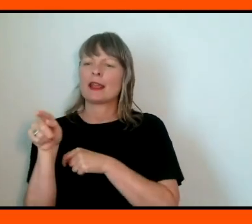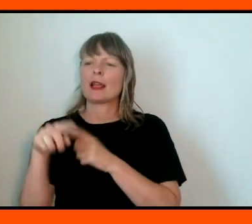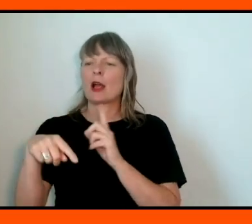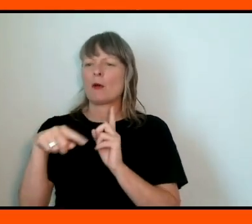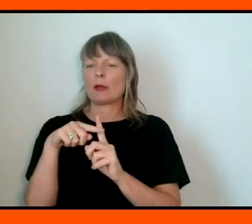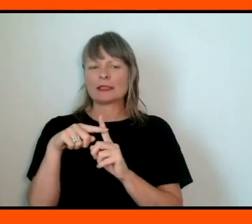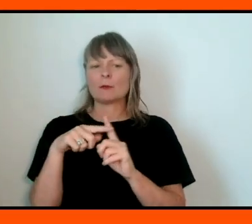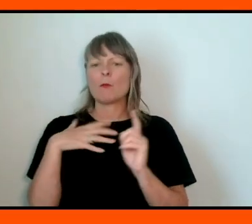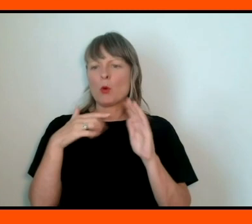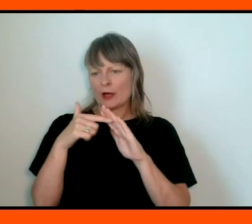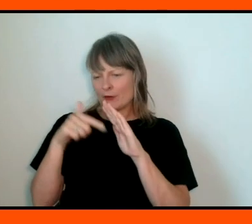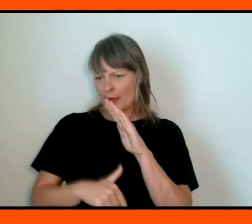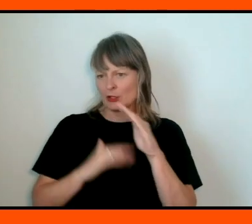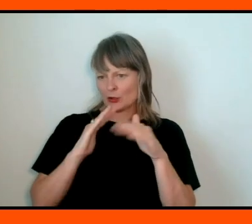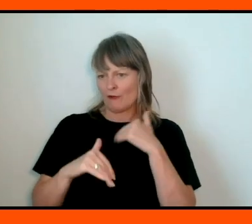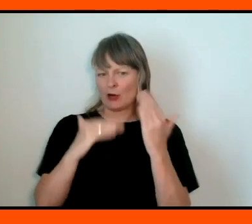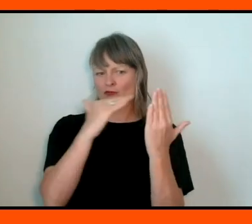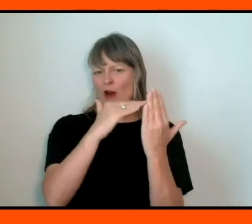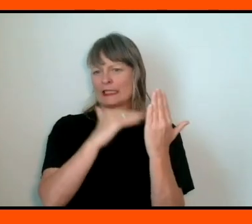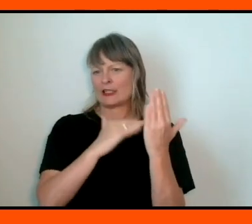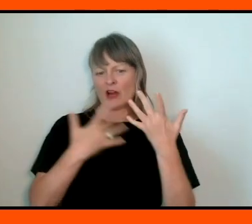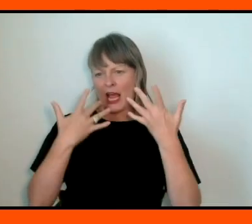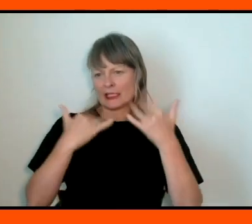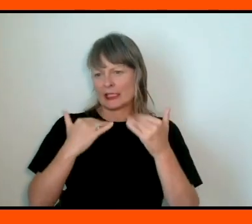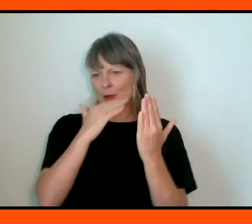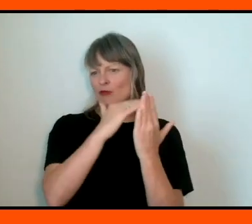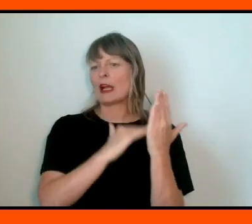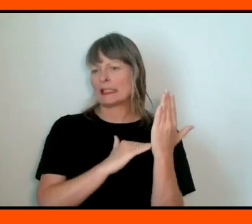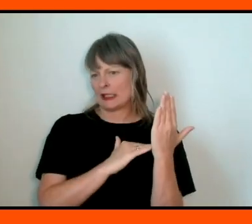that Georgia spoke about earlier. I’d suggest that will really give you a good grasp